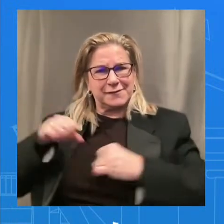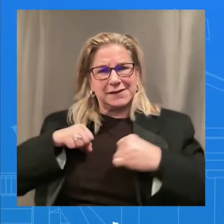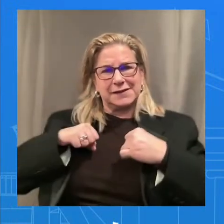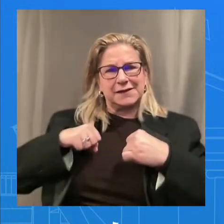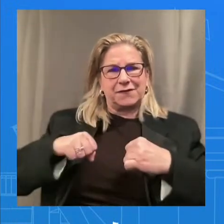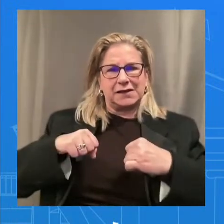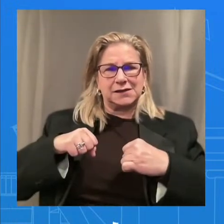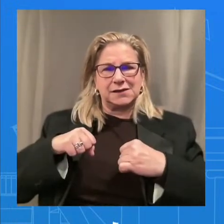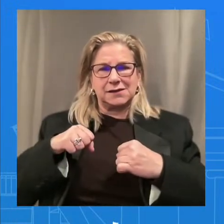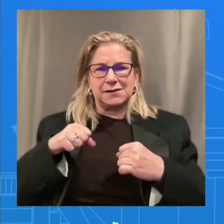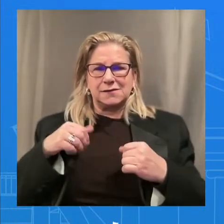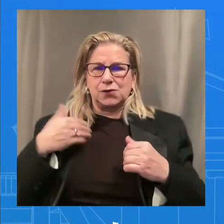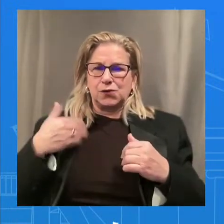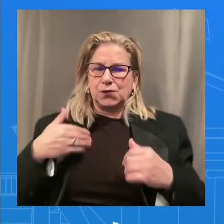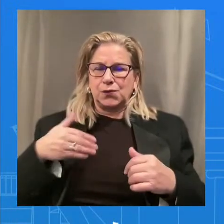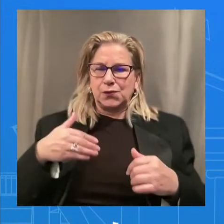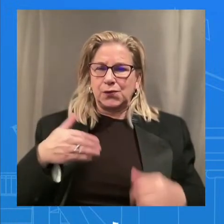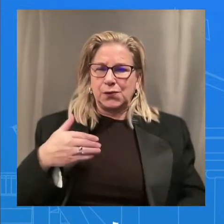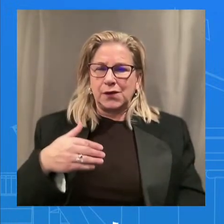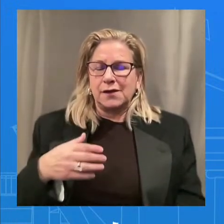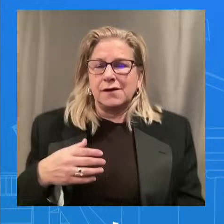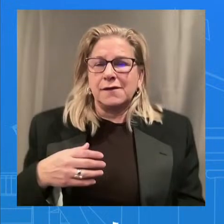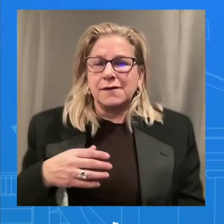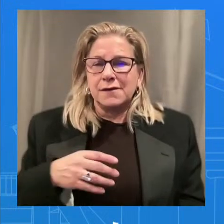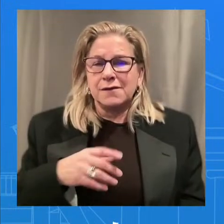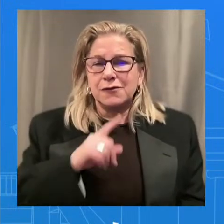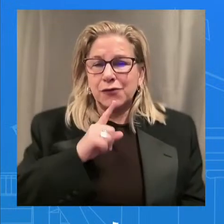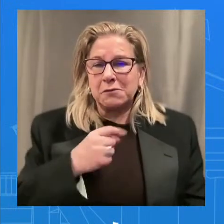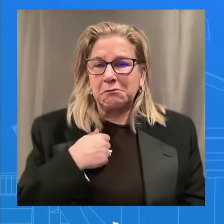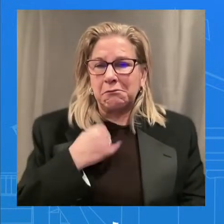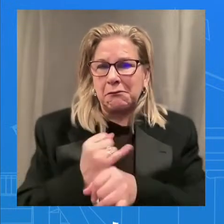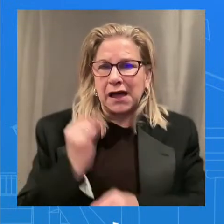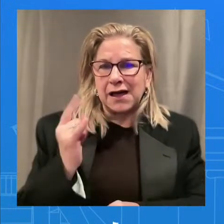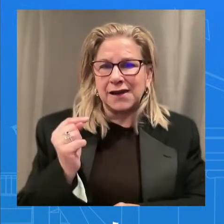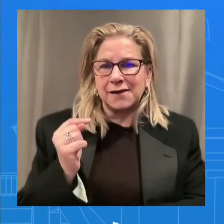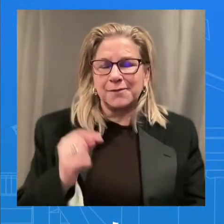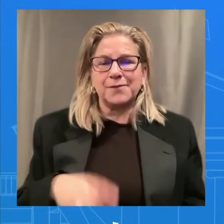including new military-to-military channels that help us manage this competition